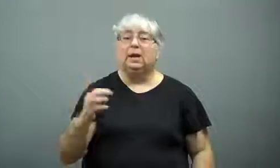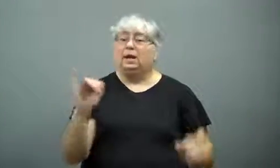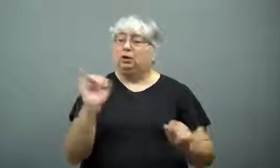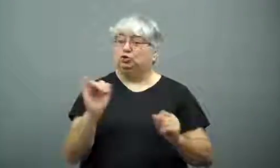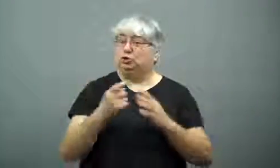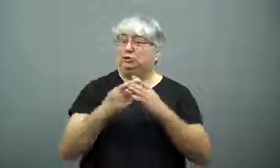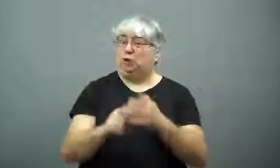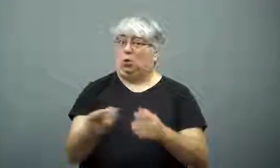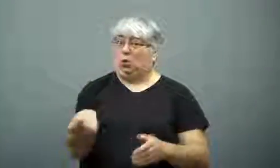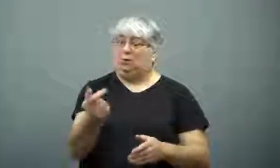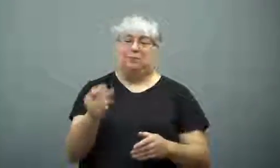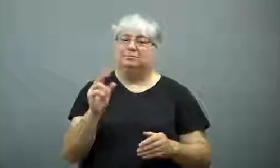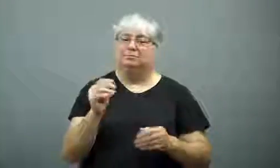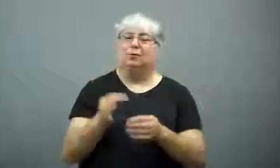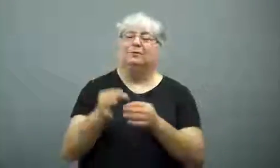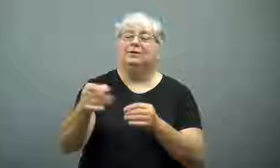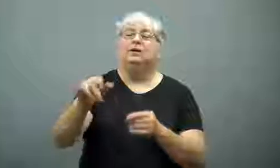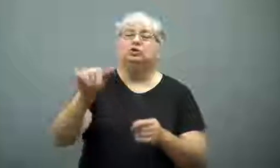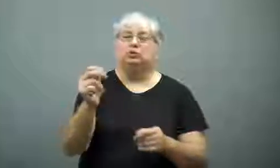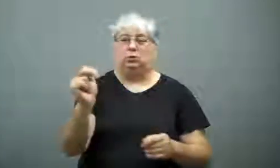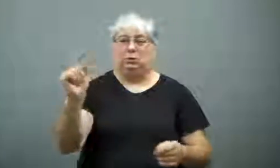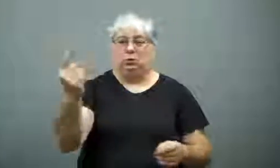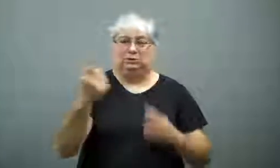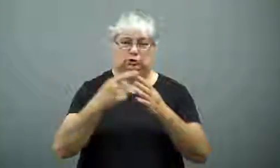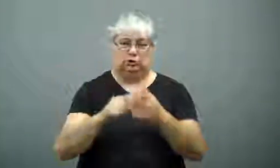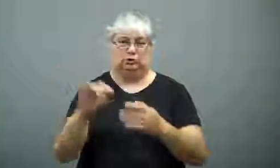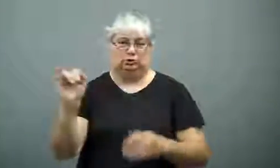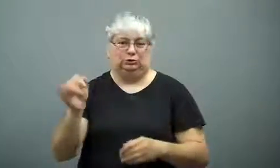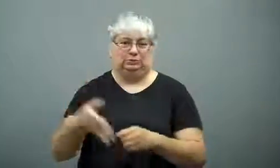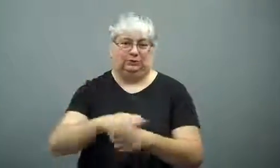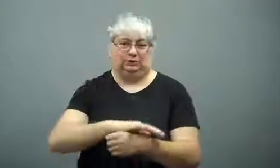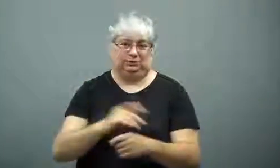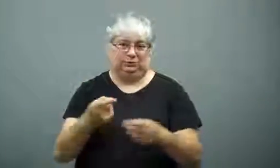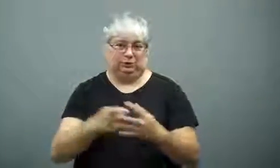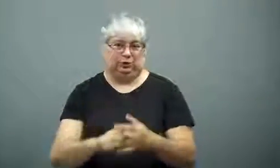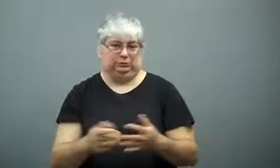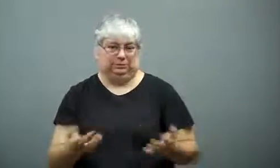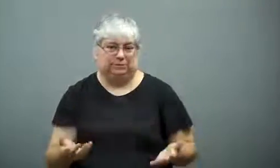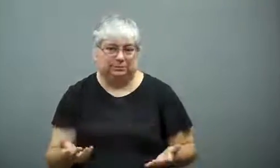The coverage would actually begin on January 1.